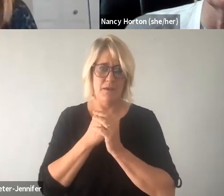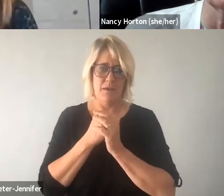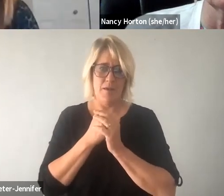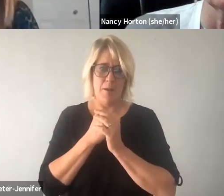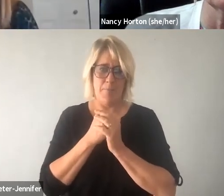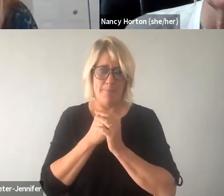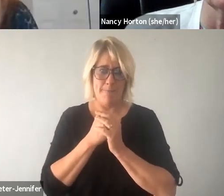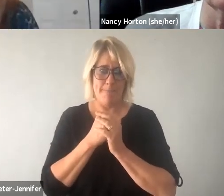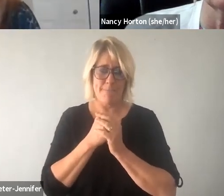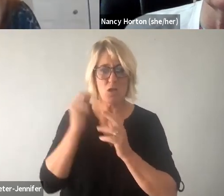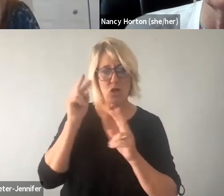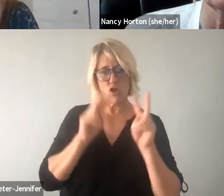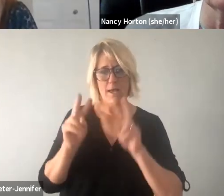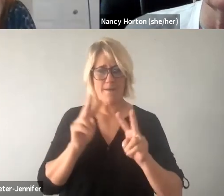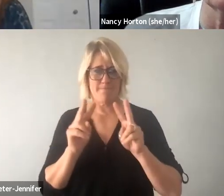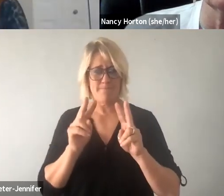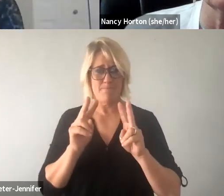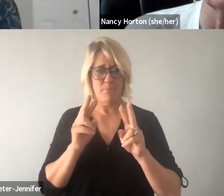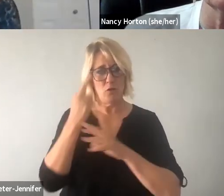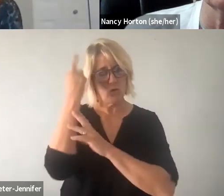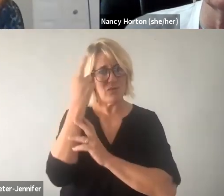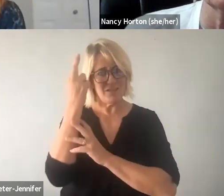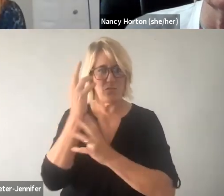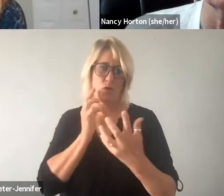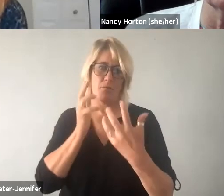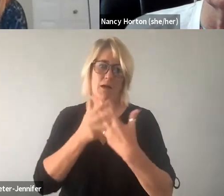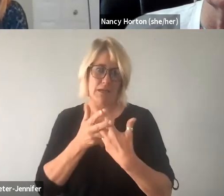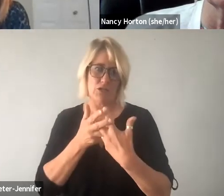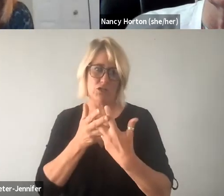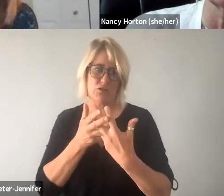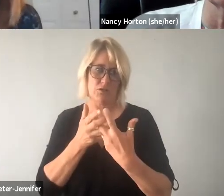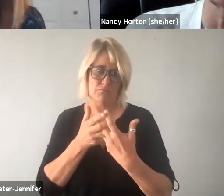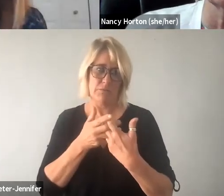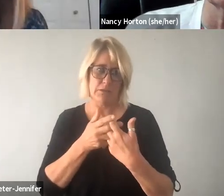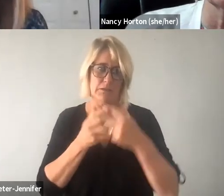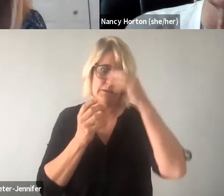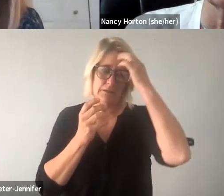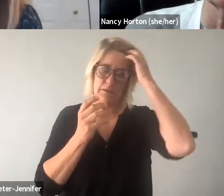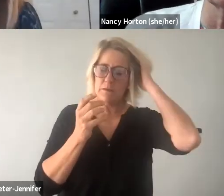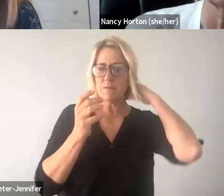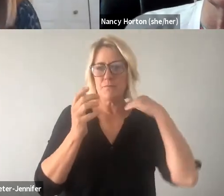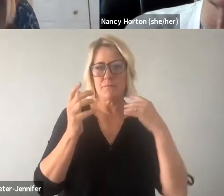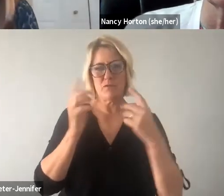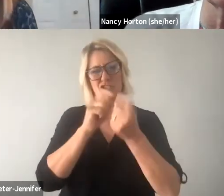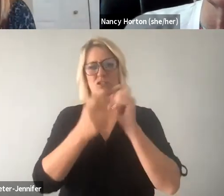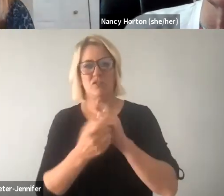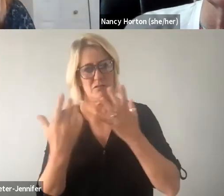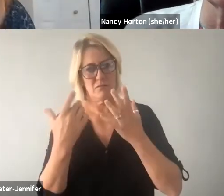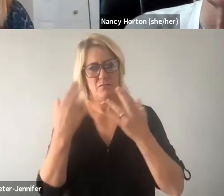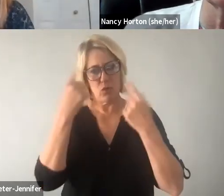questions here. So slide -- if we can go to slide 19, please, and look at